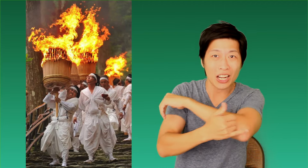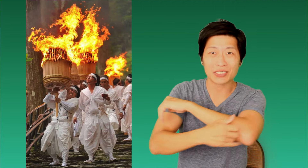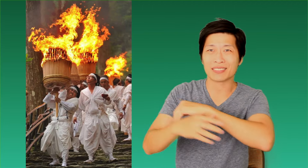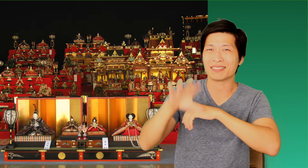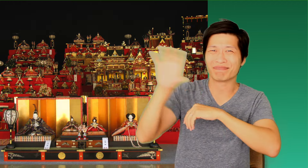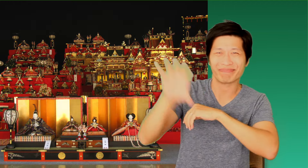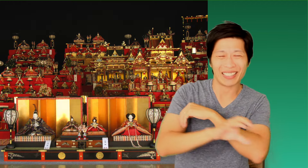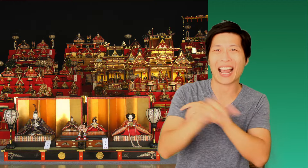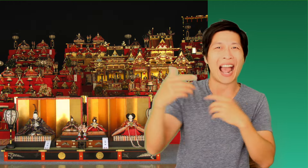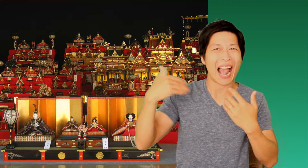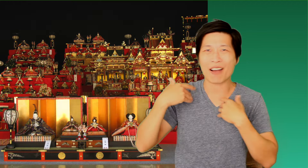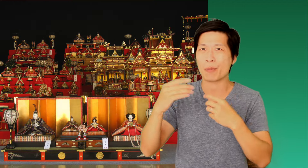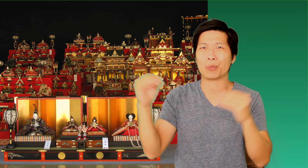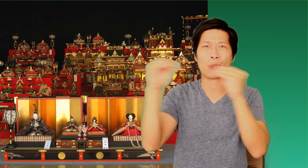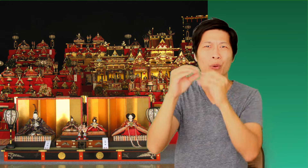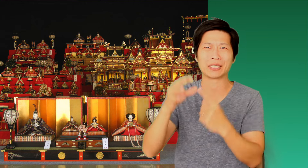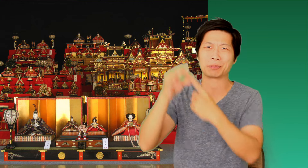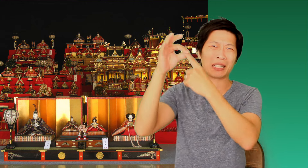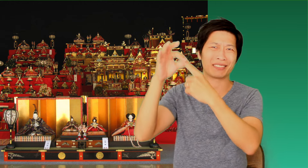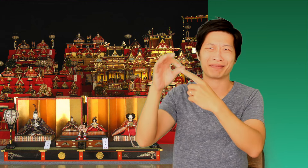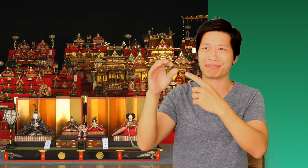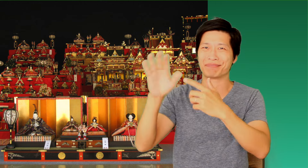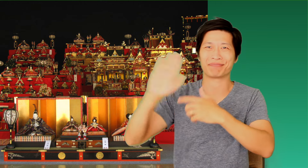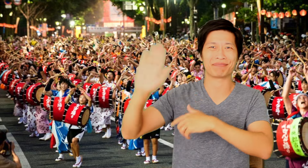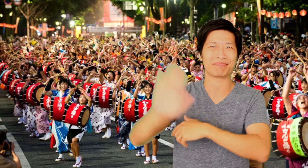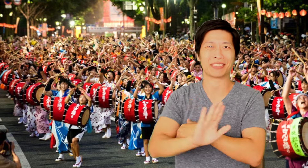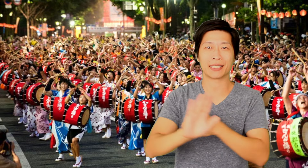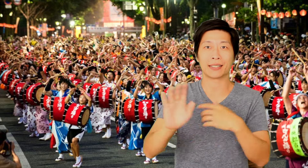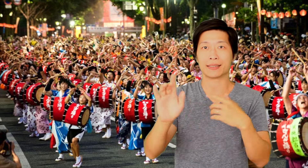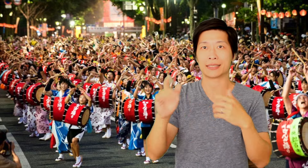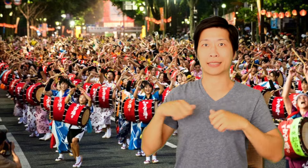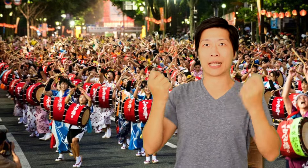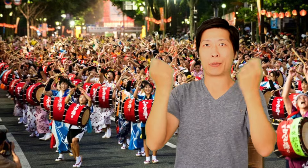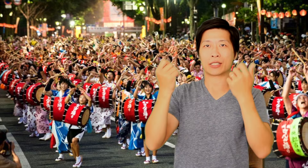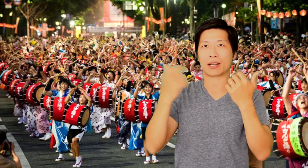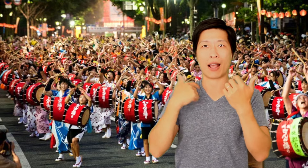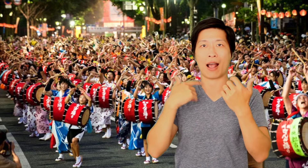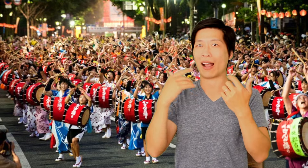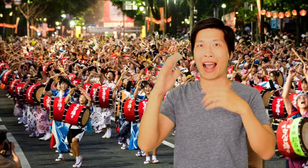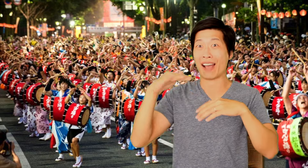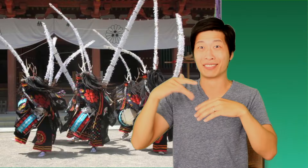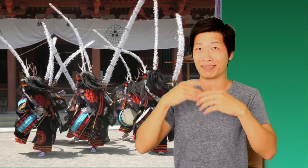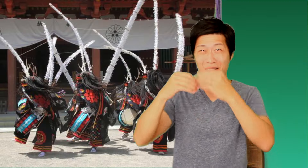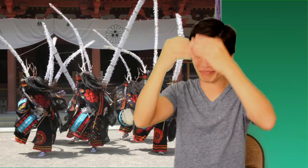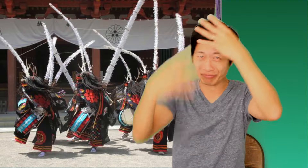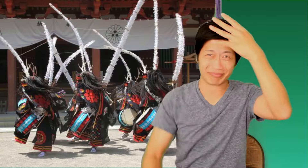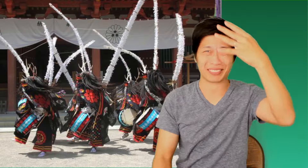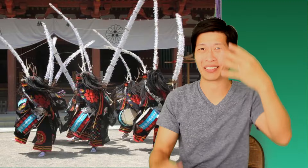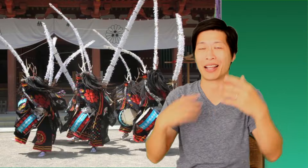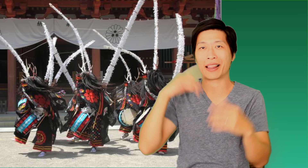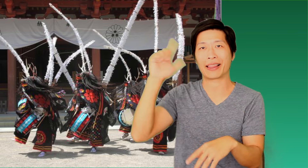traditional celebration and there's a huge list maybe later I'll explain it to you